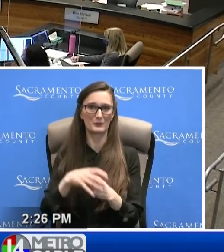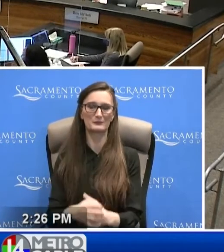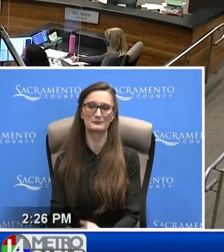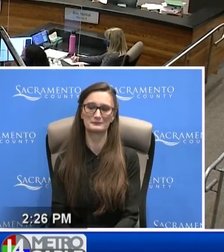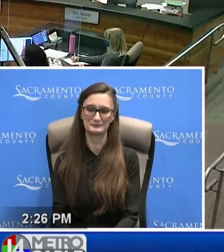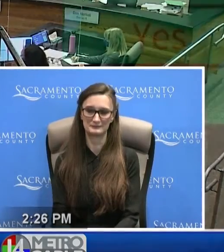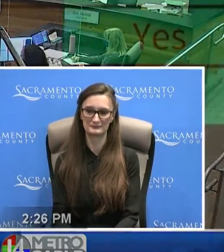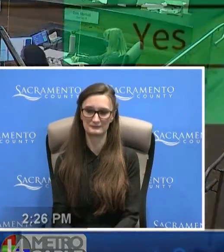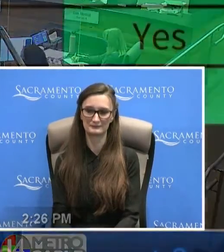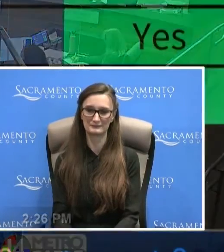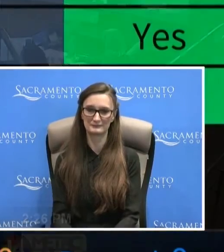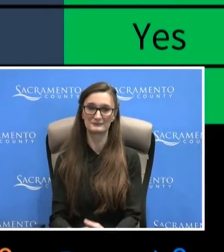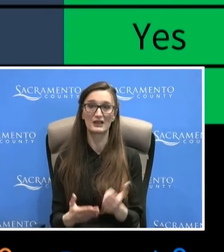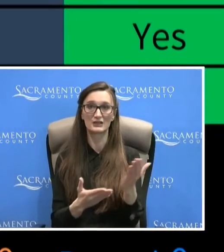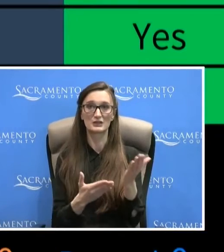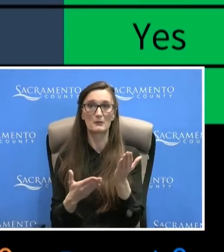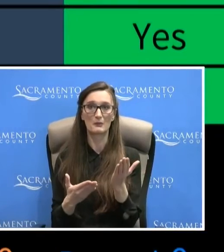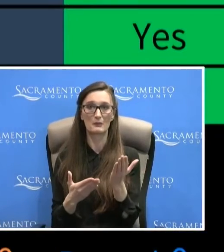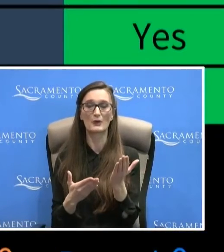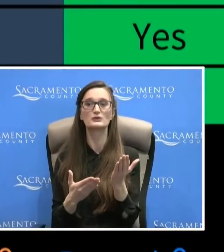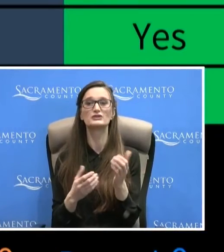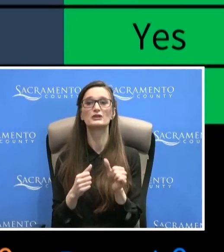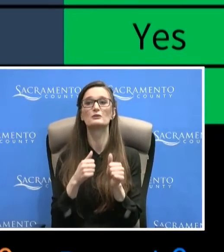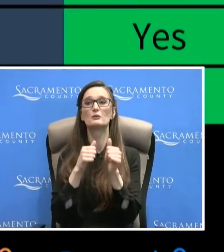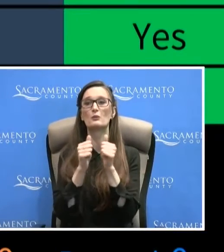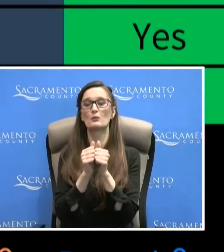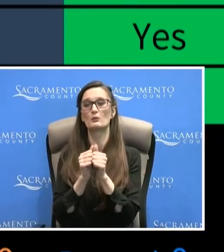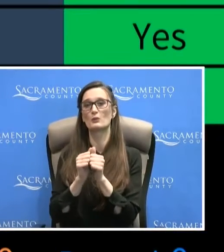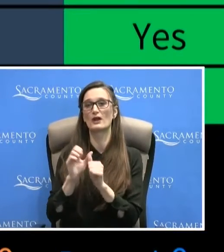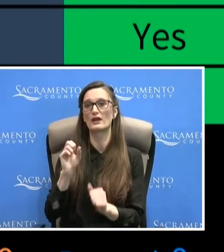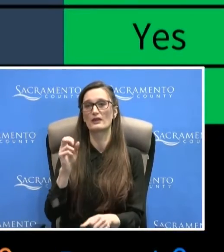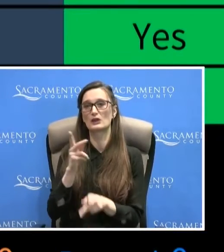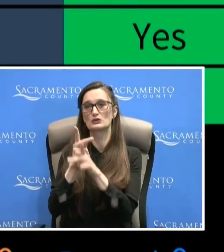And the motion carries with Supervisor Kennedy recording a no vote.